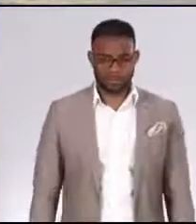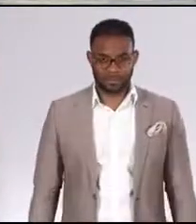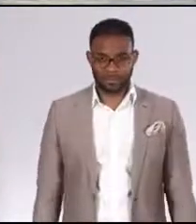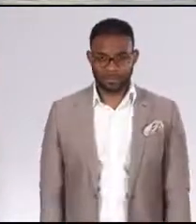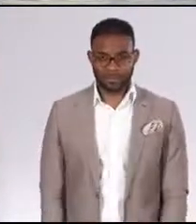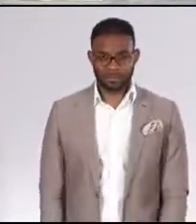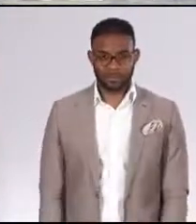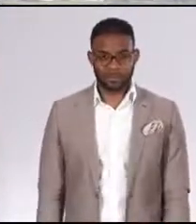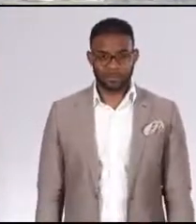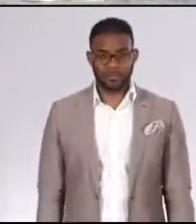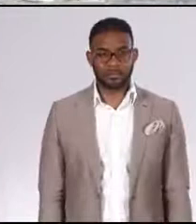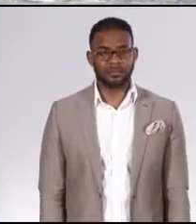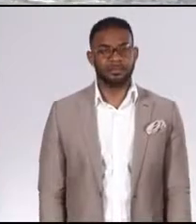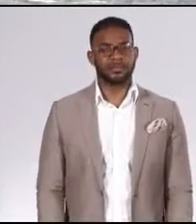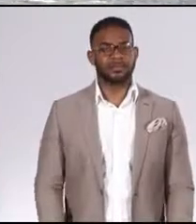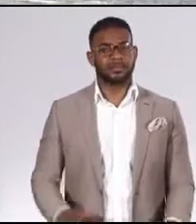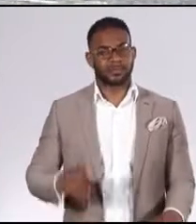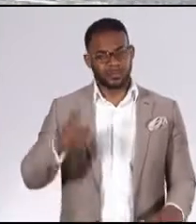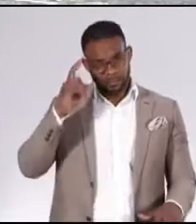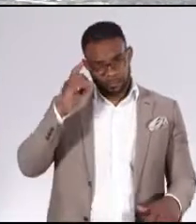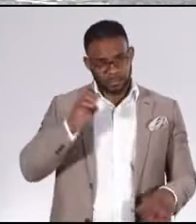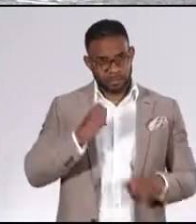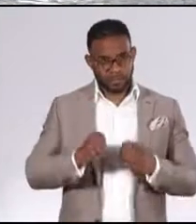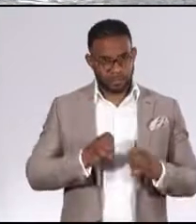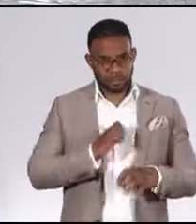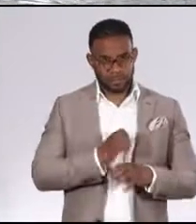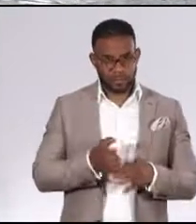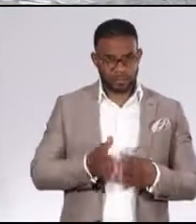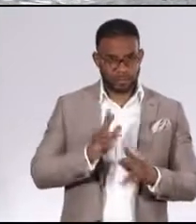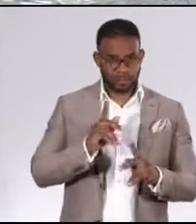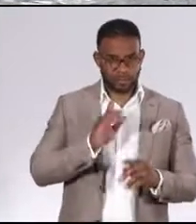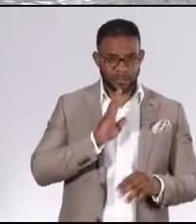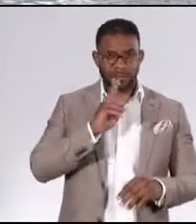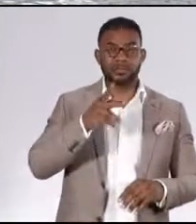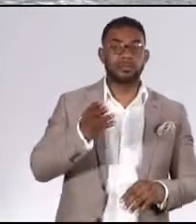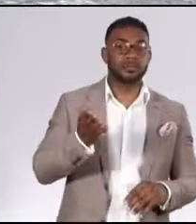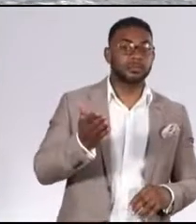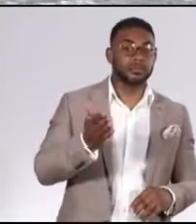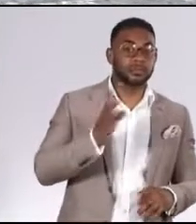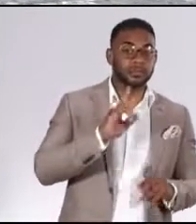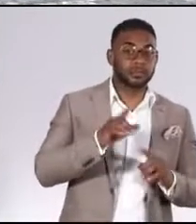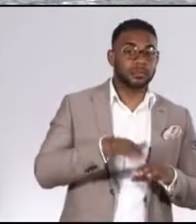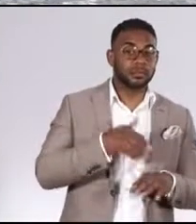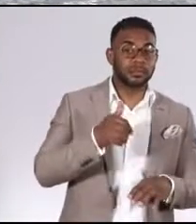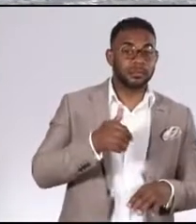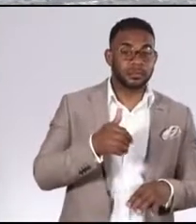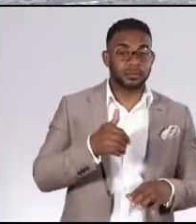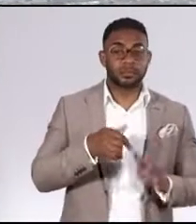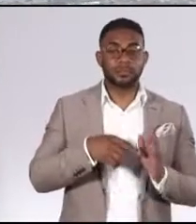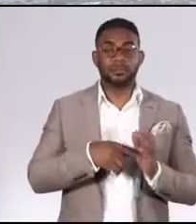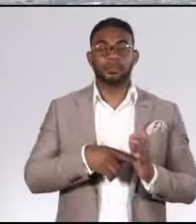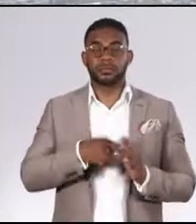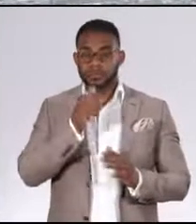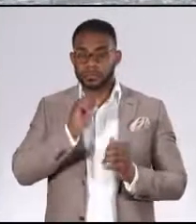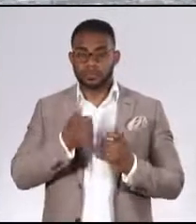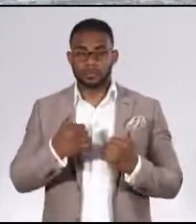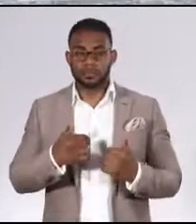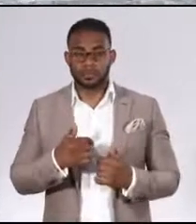It takes mental emotion energy to add people to speak up, talk slower for sure patient with me. and then They forget.